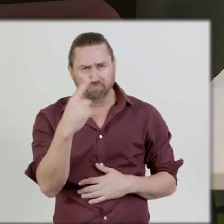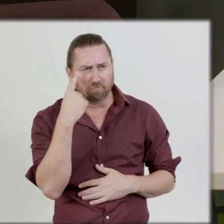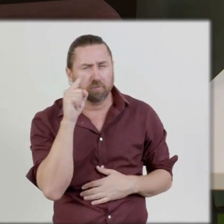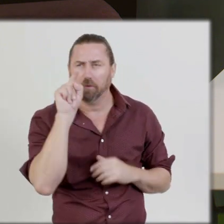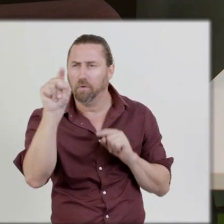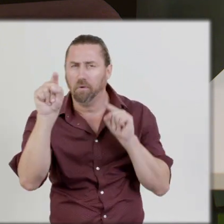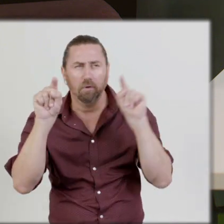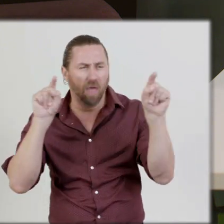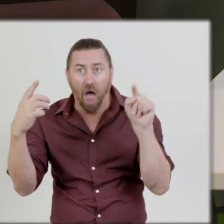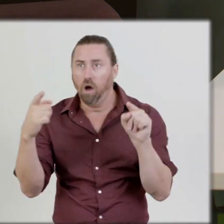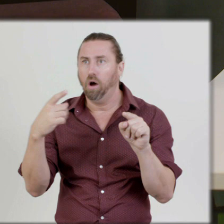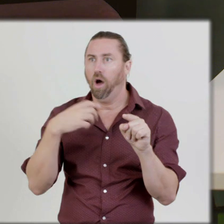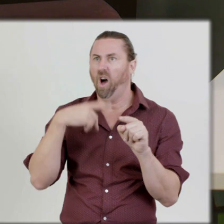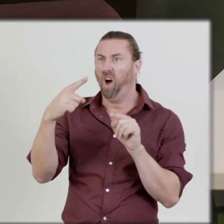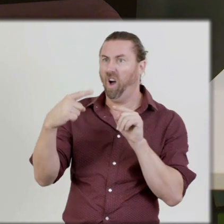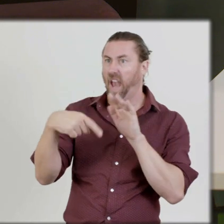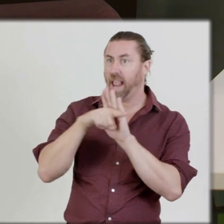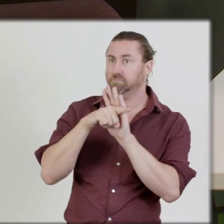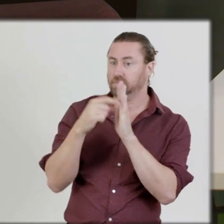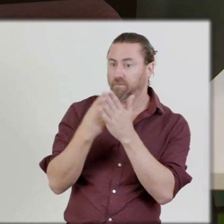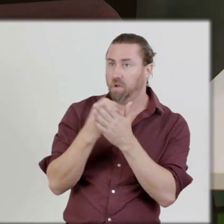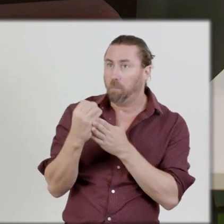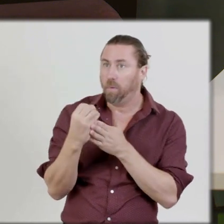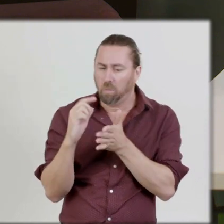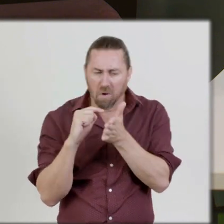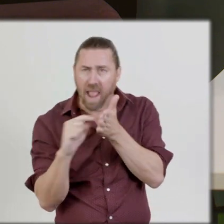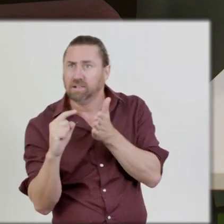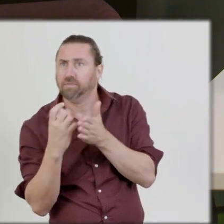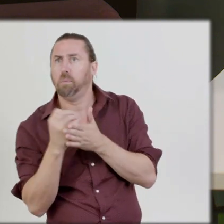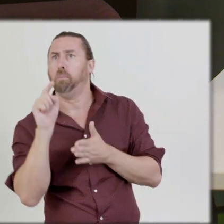Keep a lookout for other places you might see negative numbers.